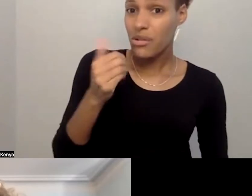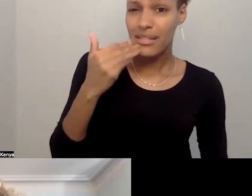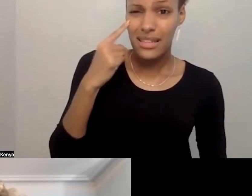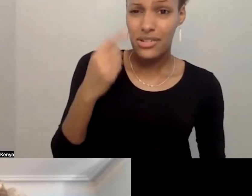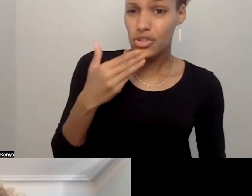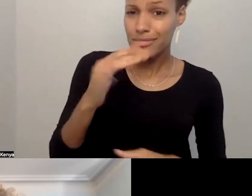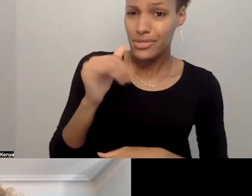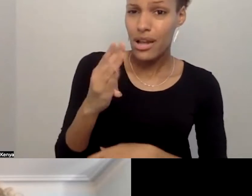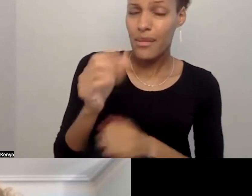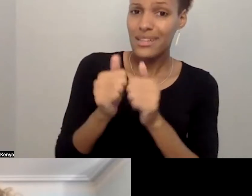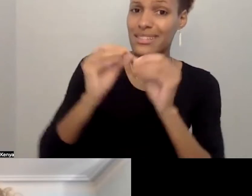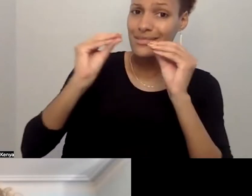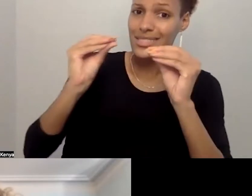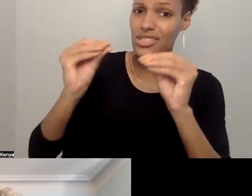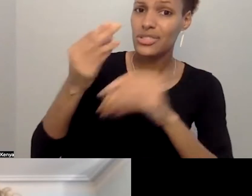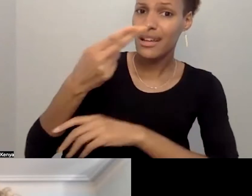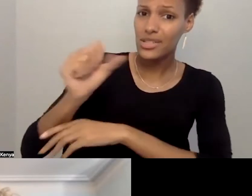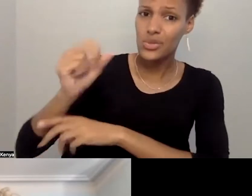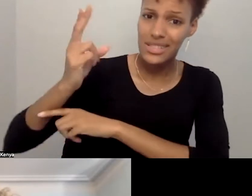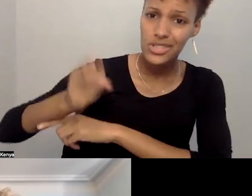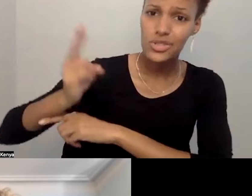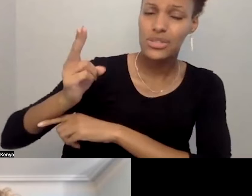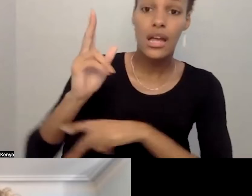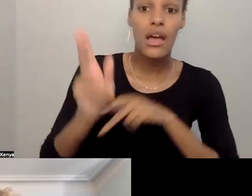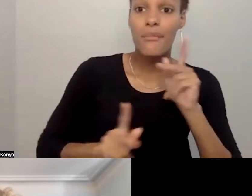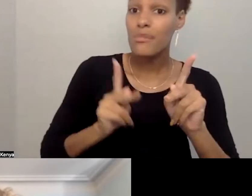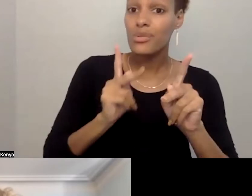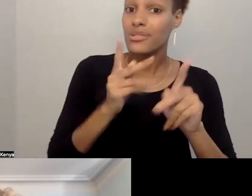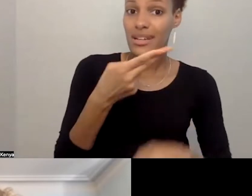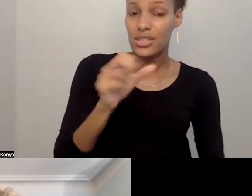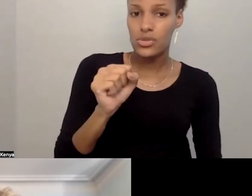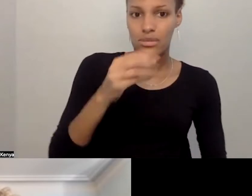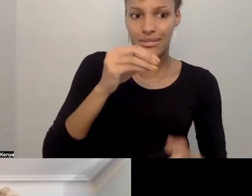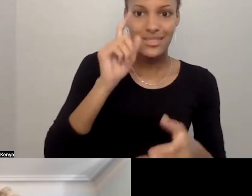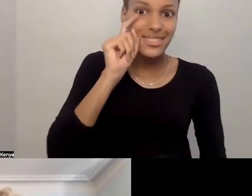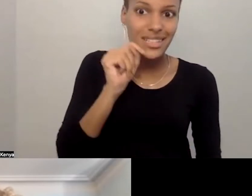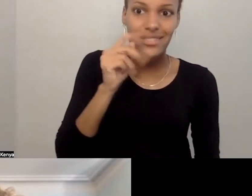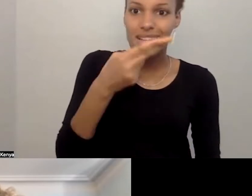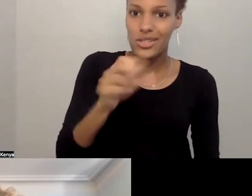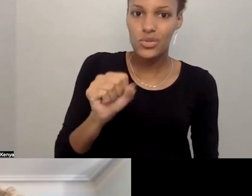I, I don't think that people in high school are exposed to- we've gotten rid of civics